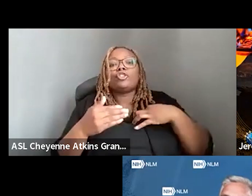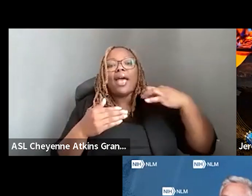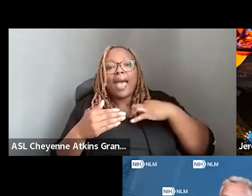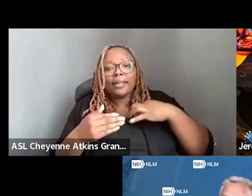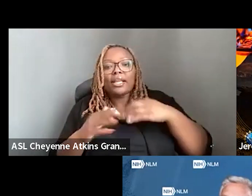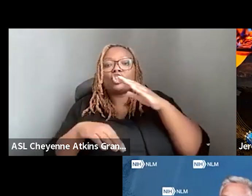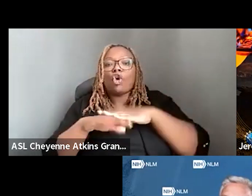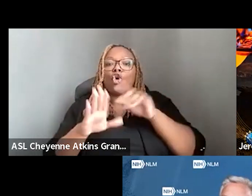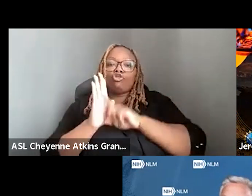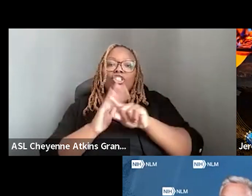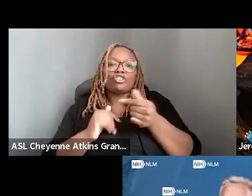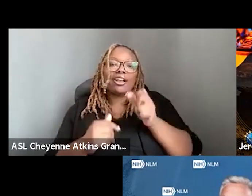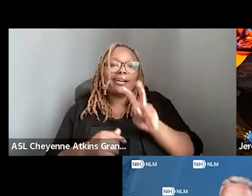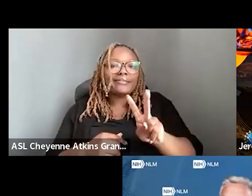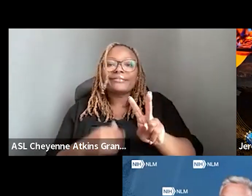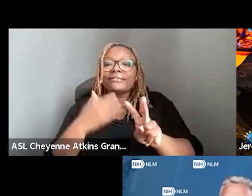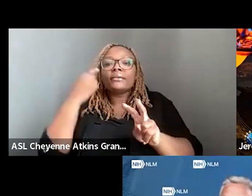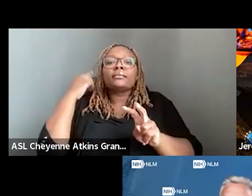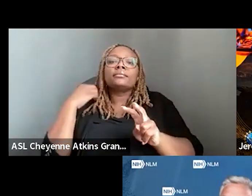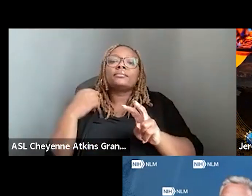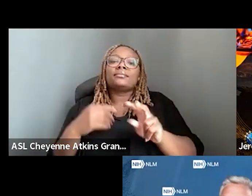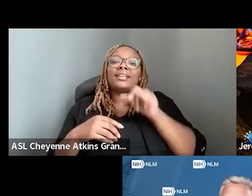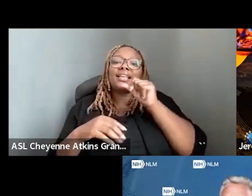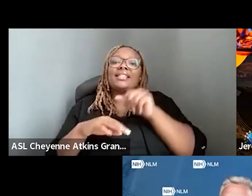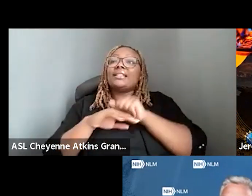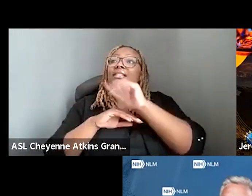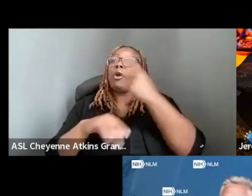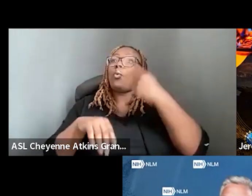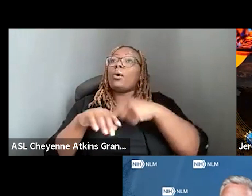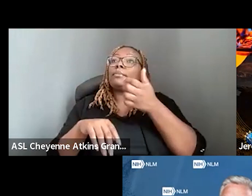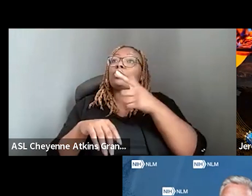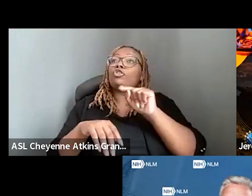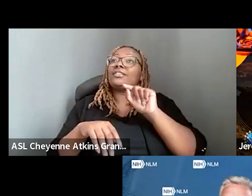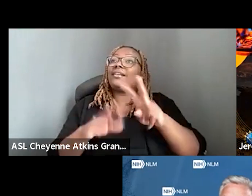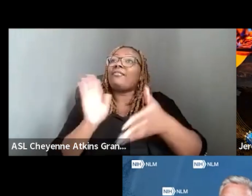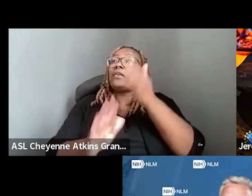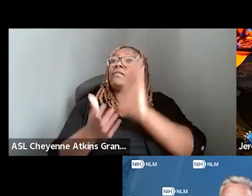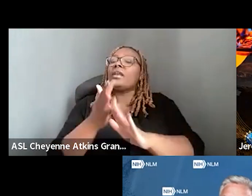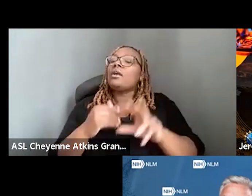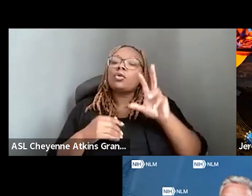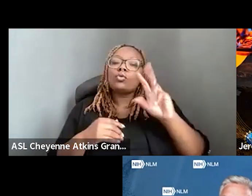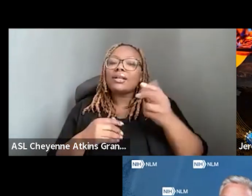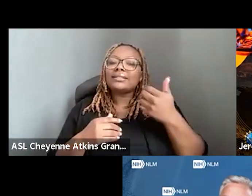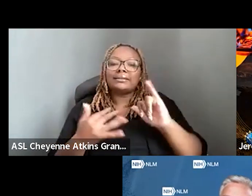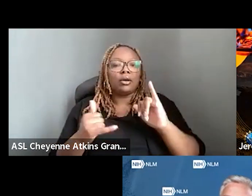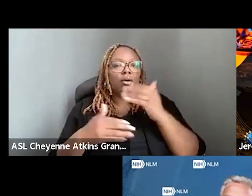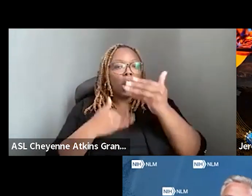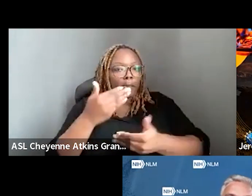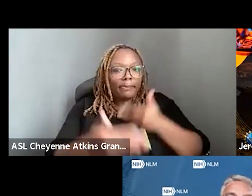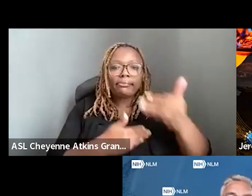So it's not a -- you submit in Grants.gov and you're done. It still needs to go through a lot of checks. So I would say it's -- it's to say -- a gateway.